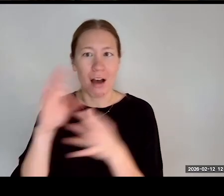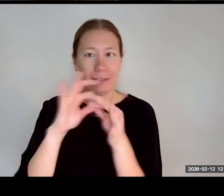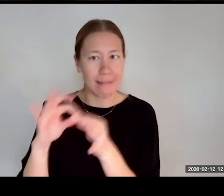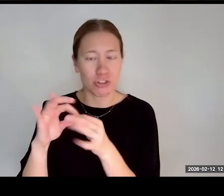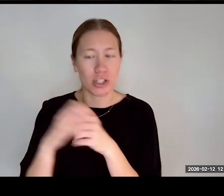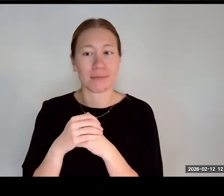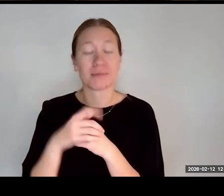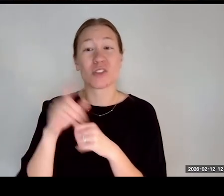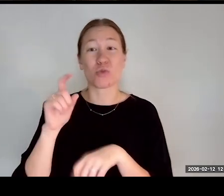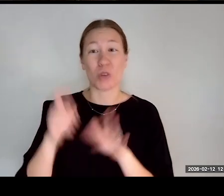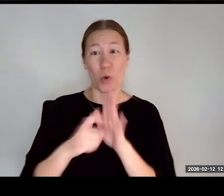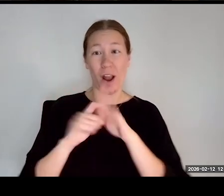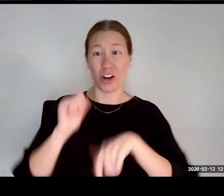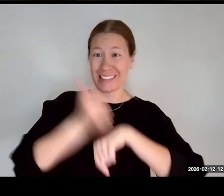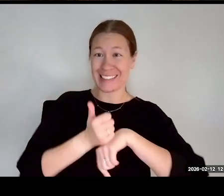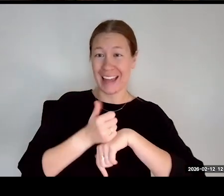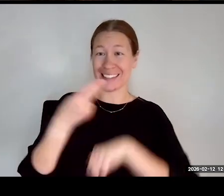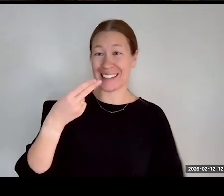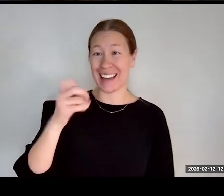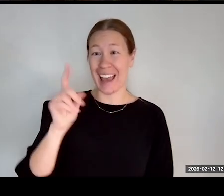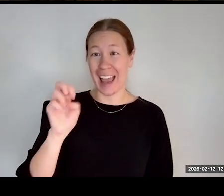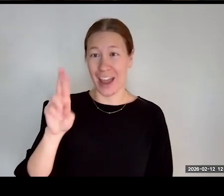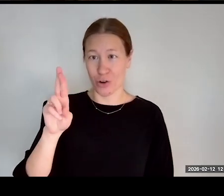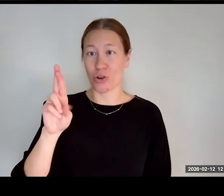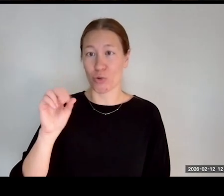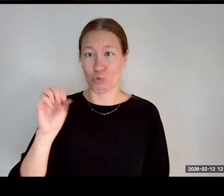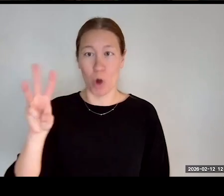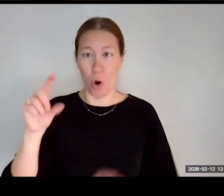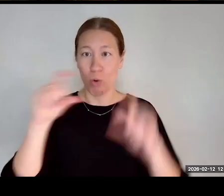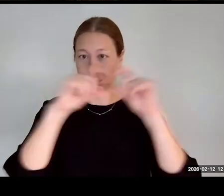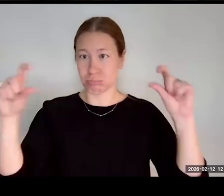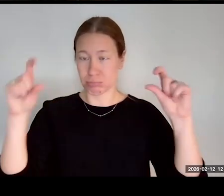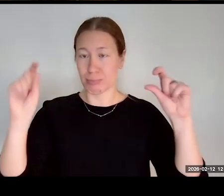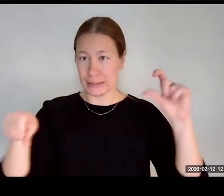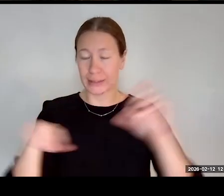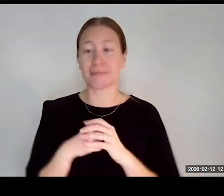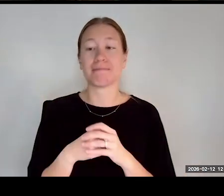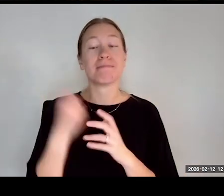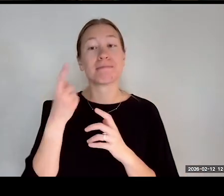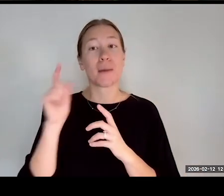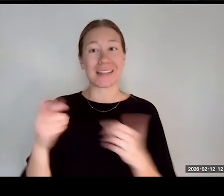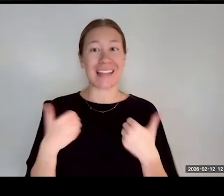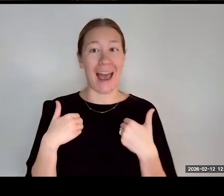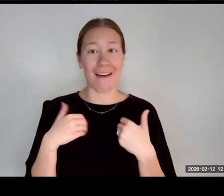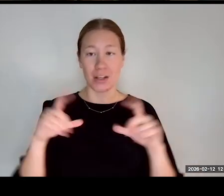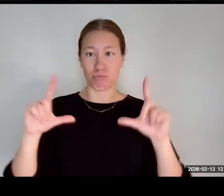which I will be showing you how to add. They need to have a caption that kind of titles the table as well as a hidden title